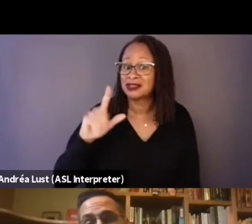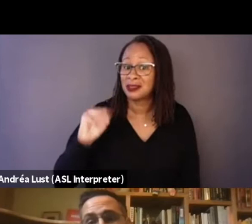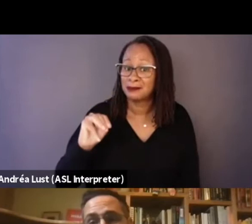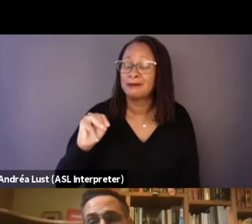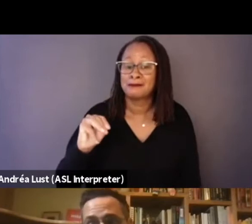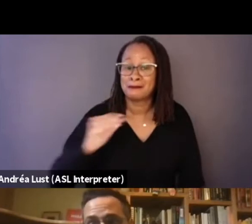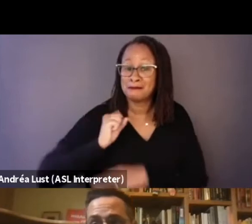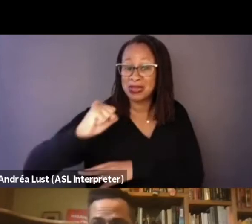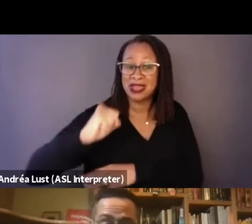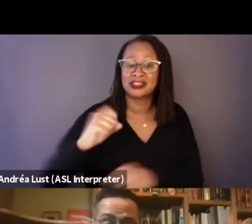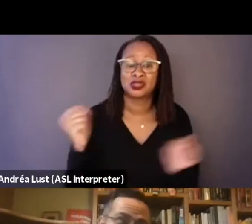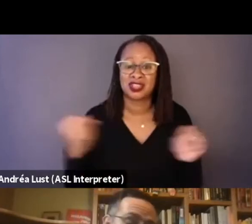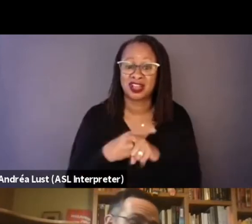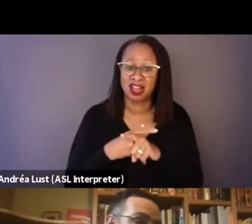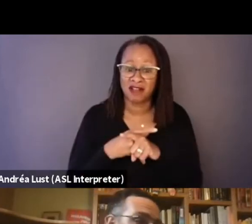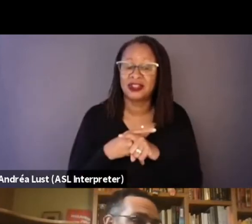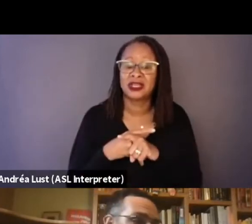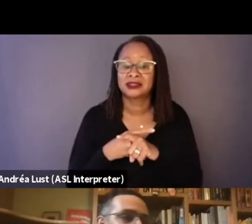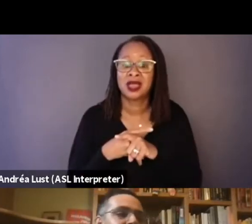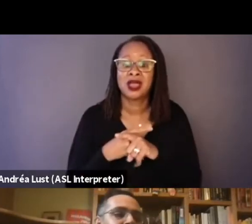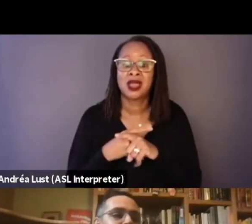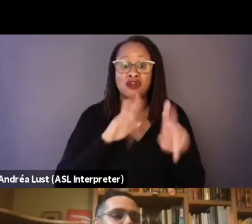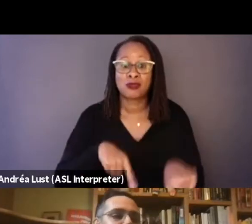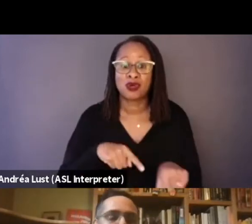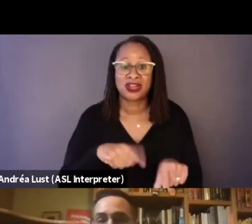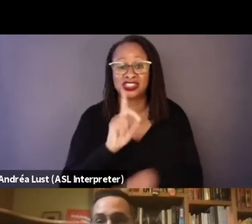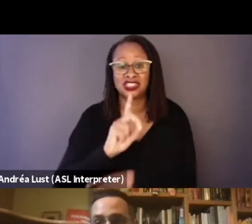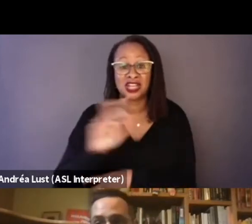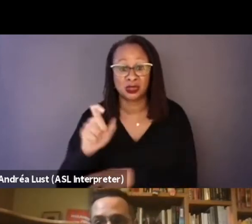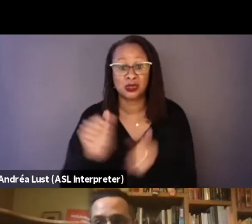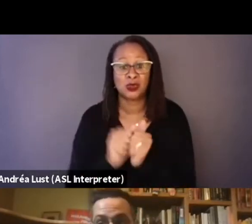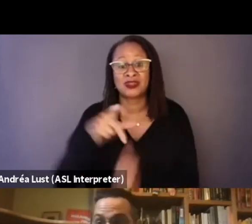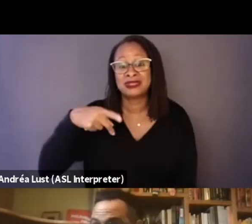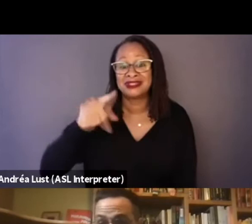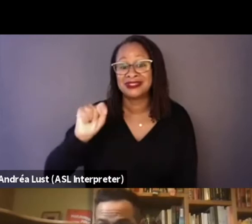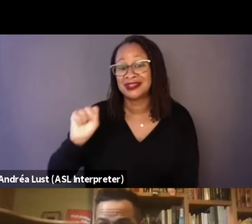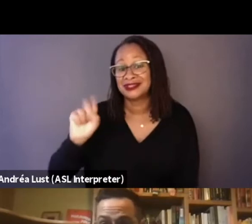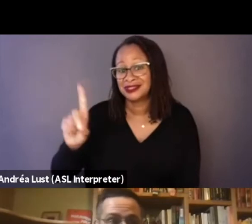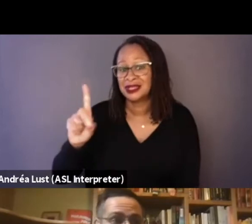and she was diagnosed with complex PTSD- and I was just seeing the way in which violent imagery